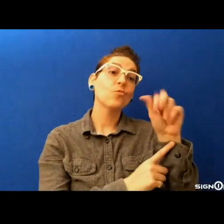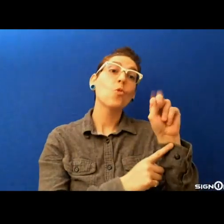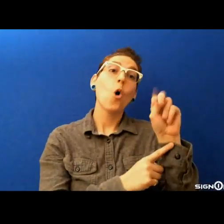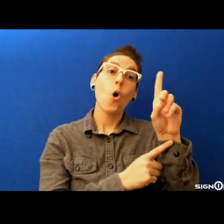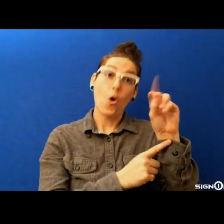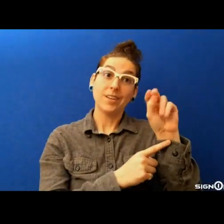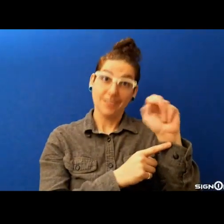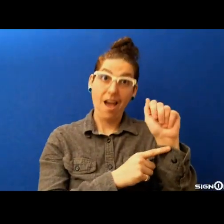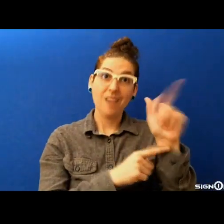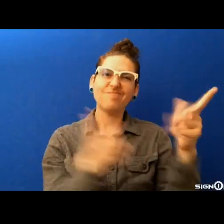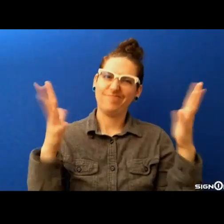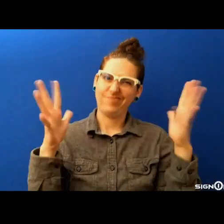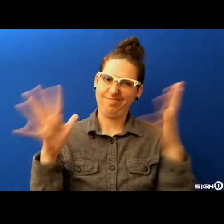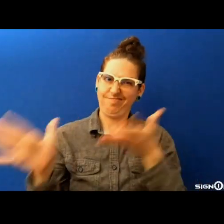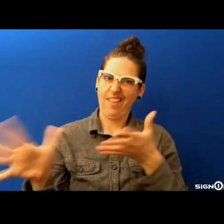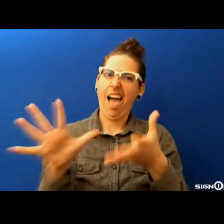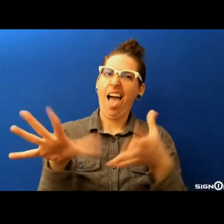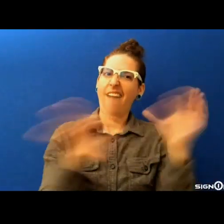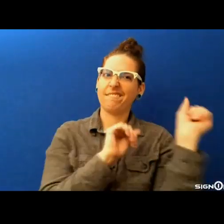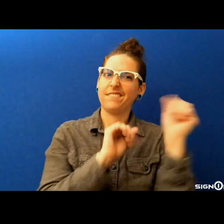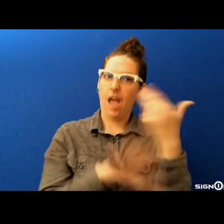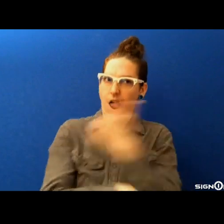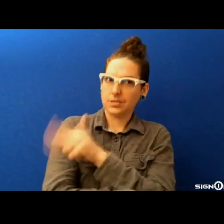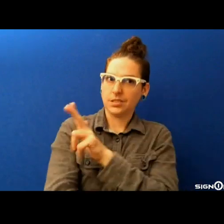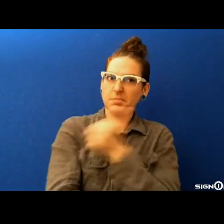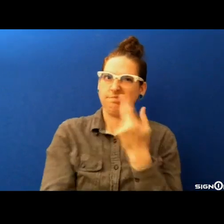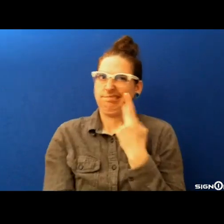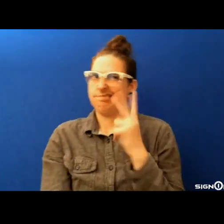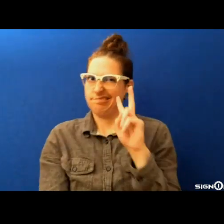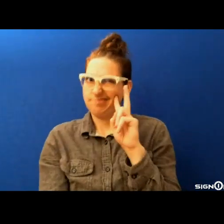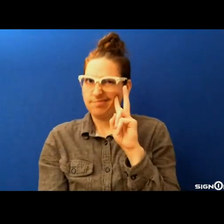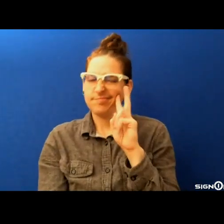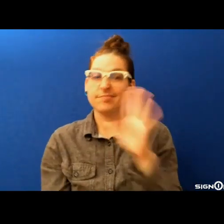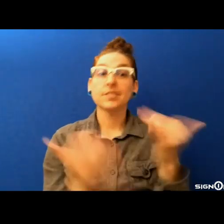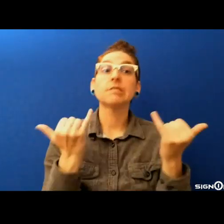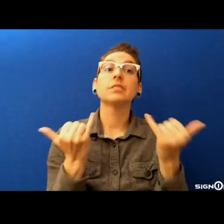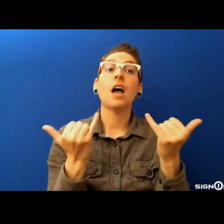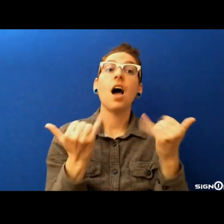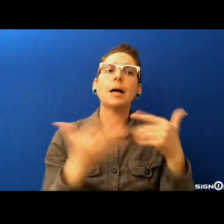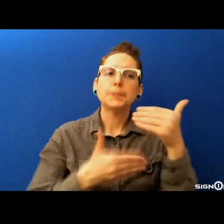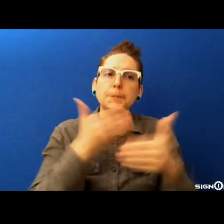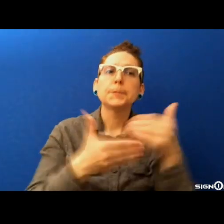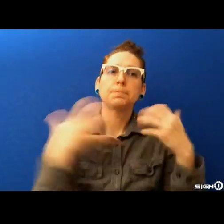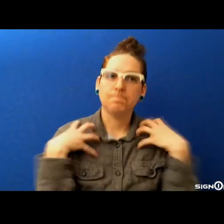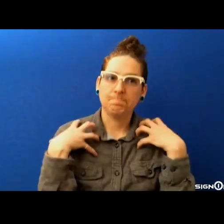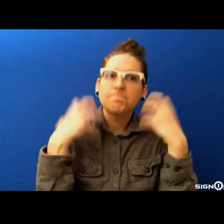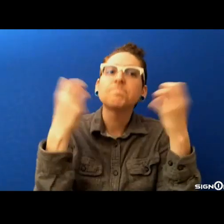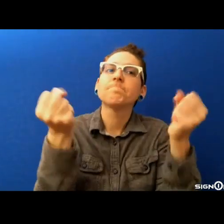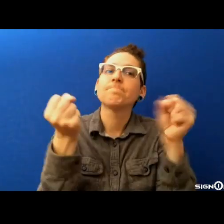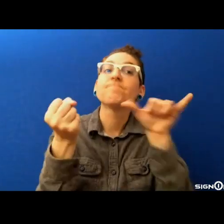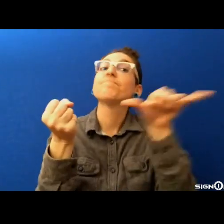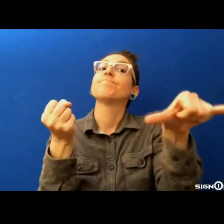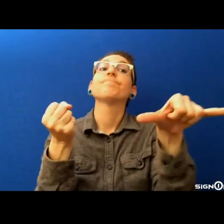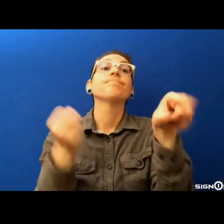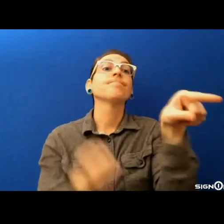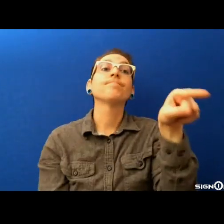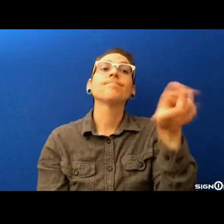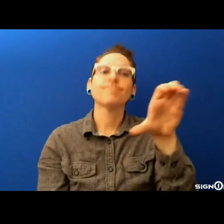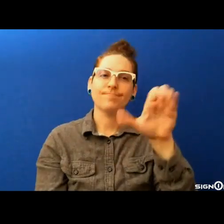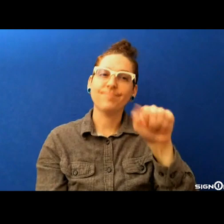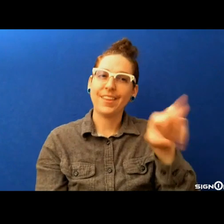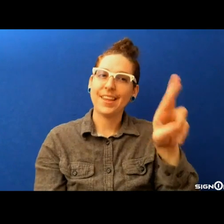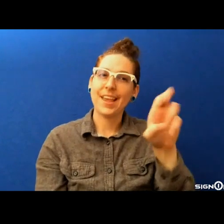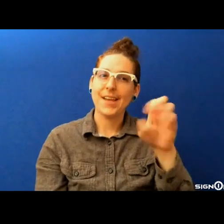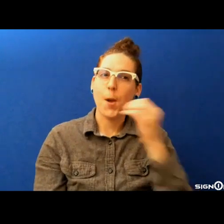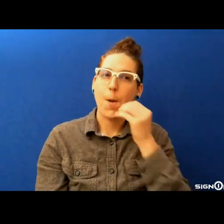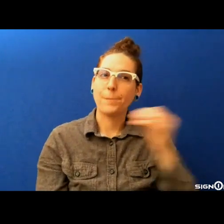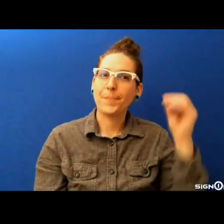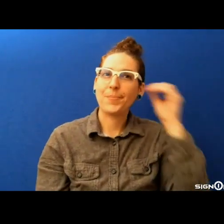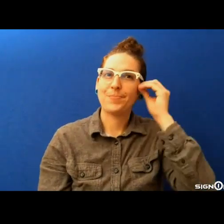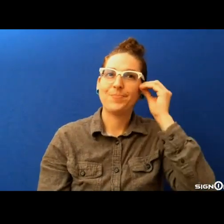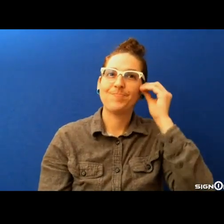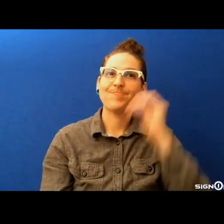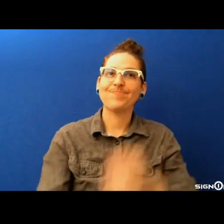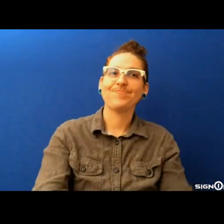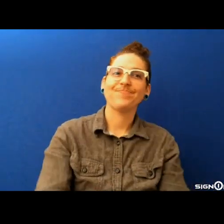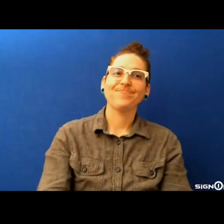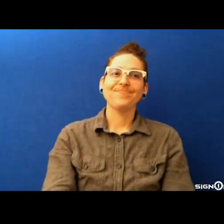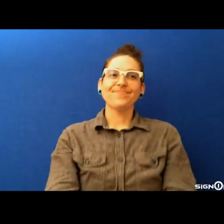Grondona left the hospital on March 26 and will now spend time recovering in a care home.